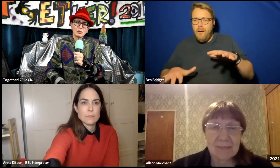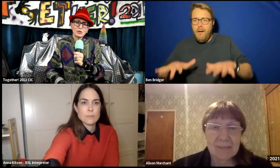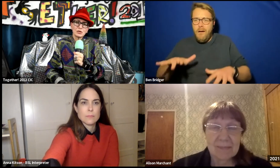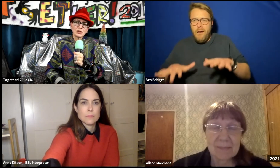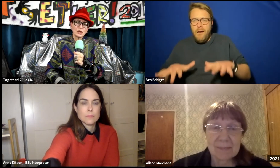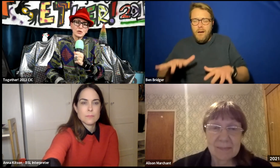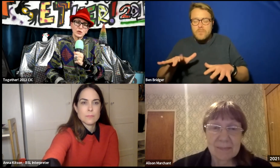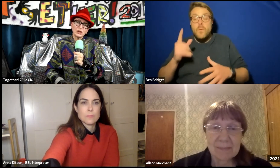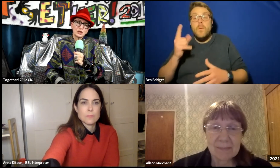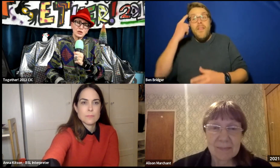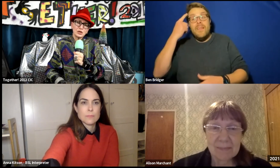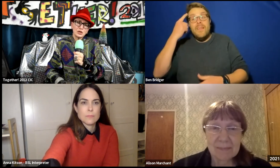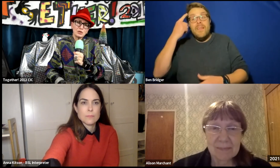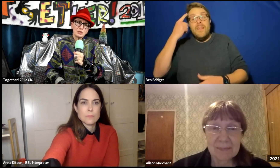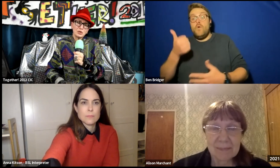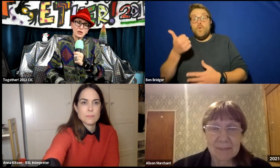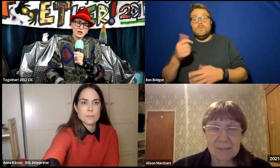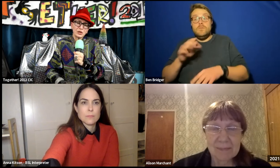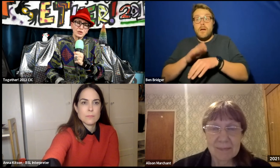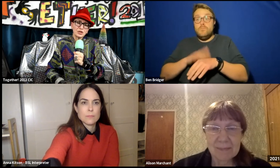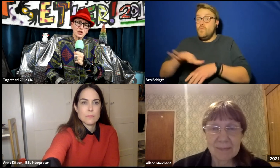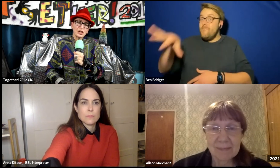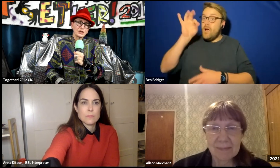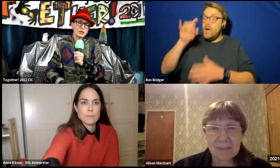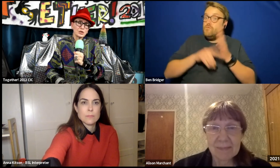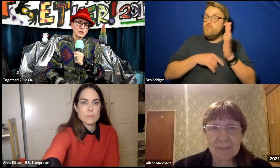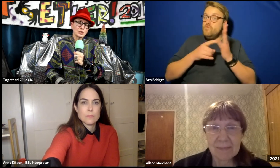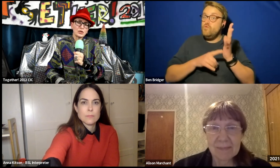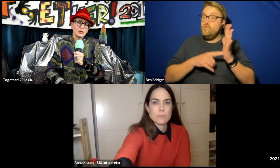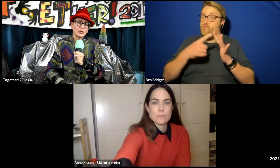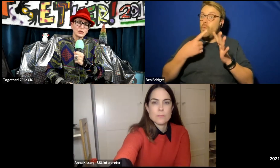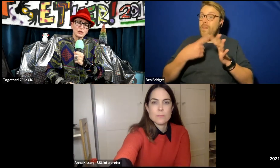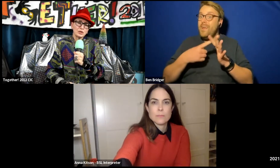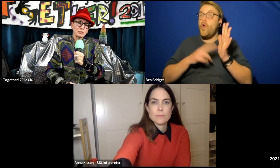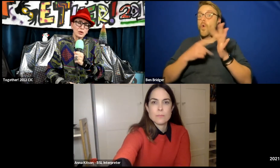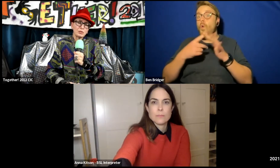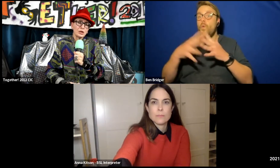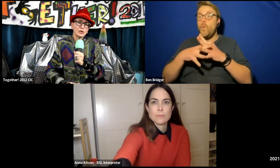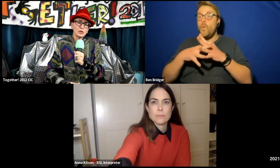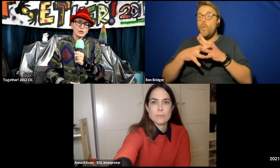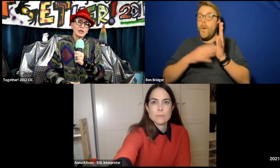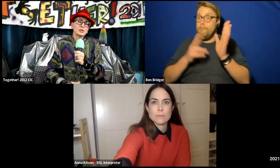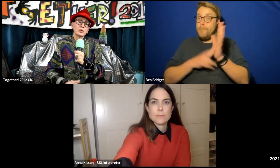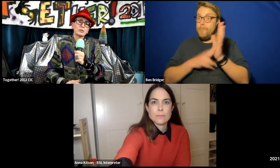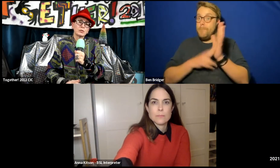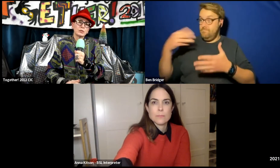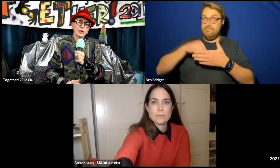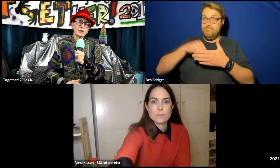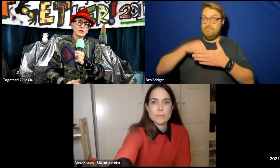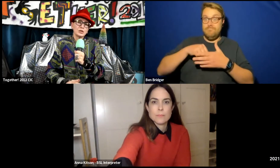time to invite Julie Newman, our Chair, to join us and read a poem. Yes.